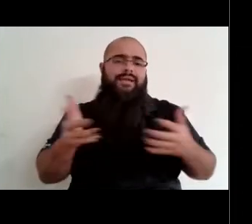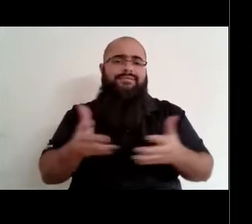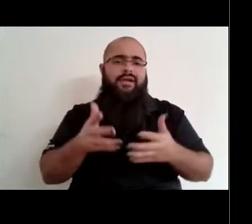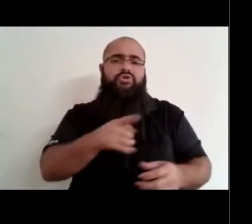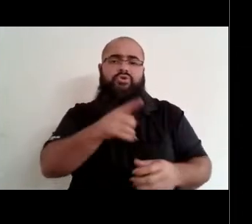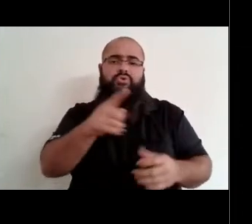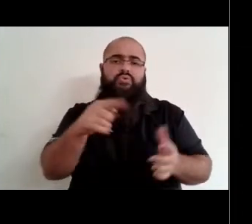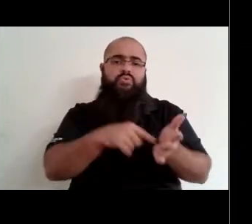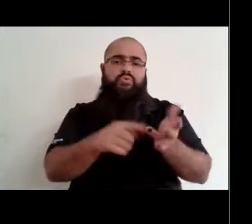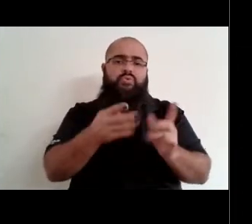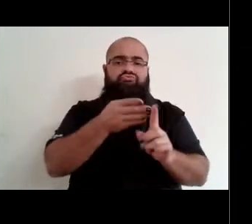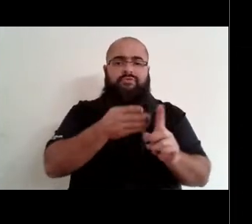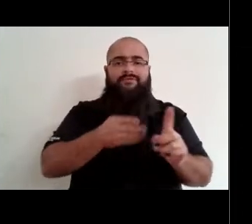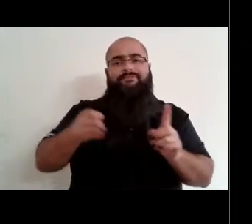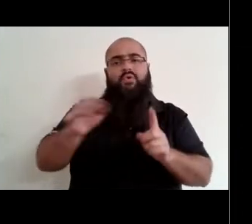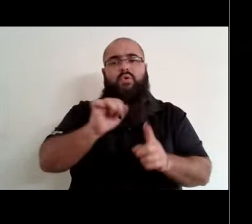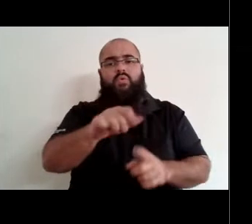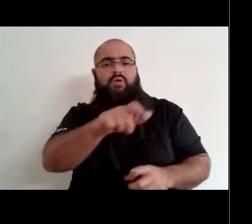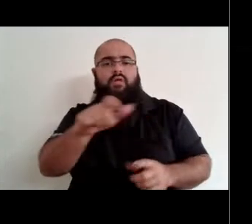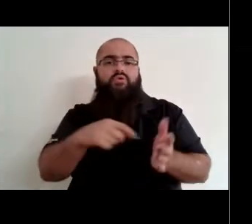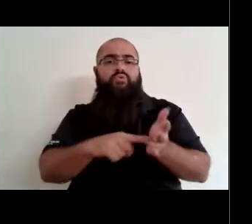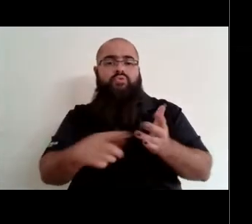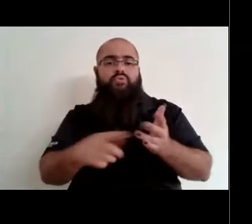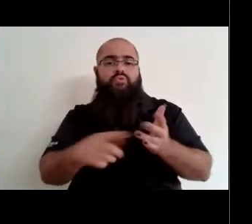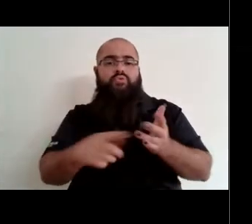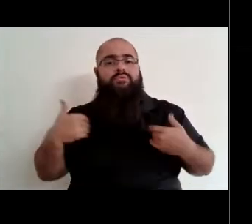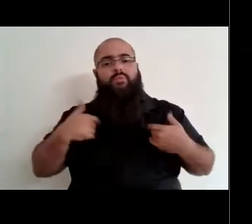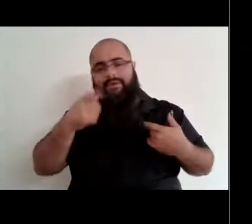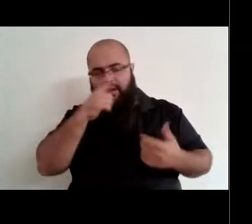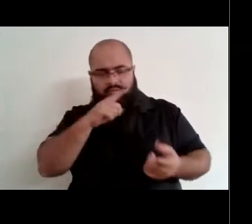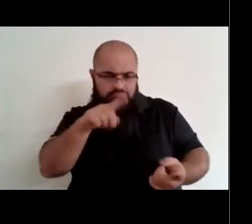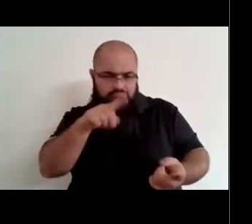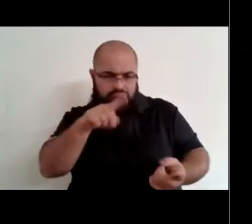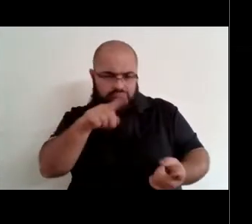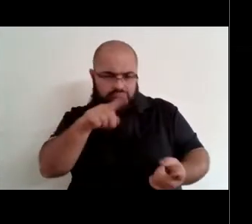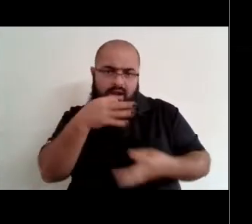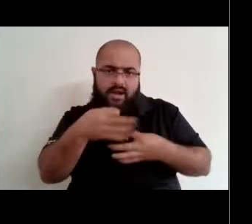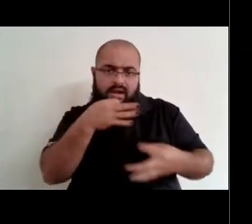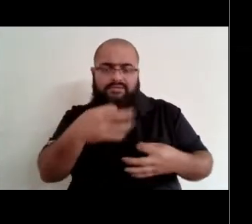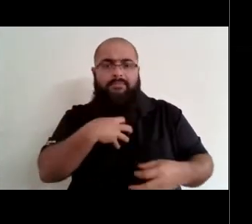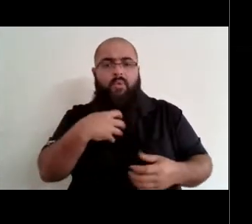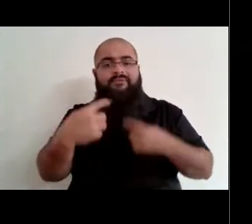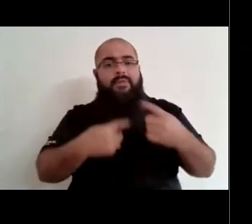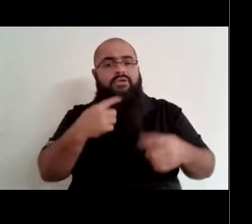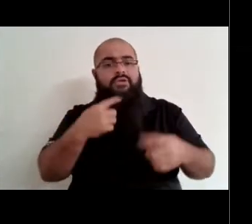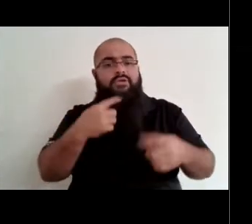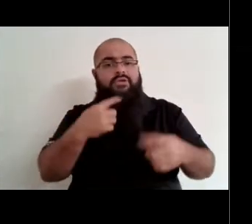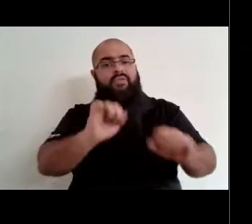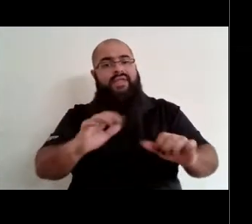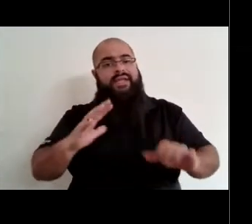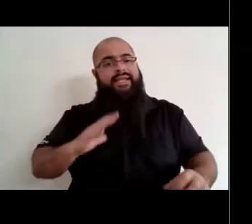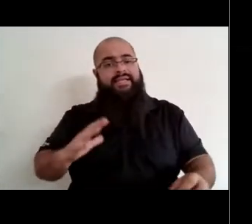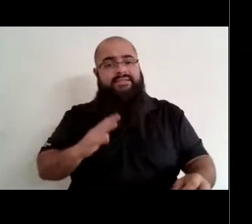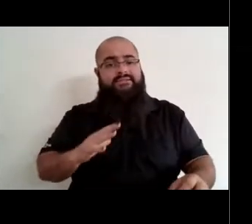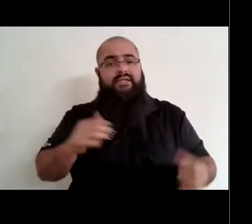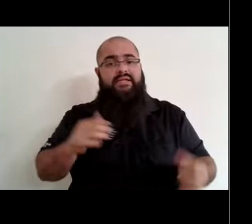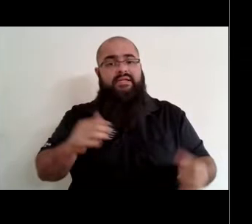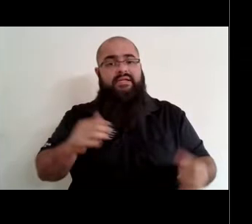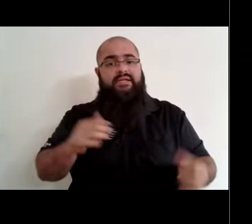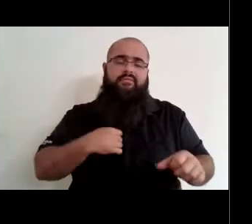So certainly we have a lot of staff involved in this process.